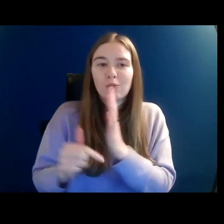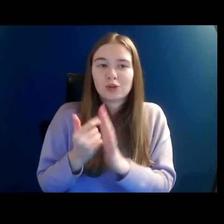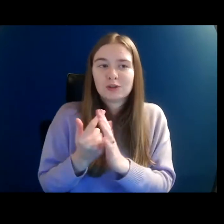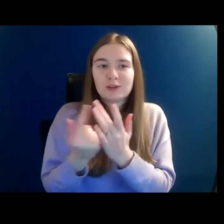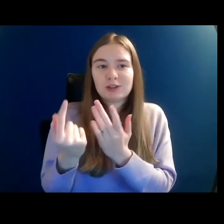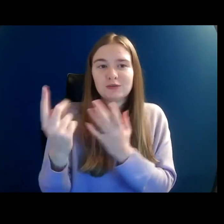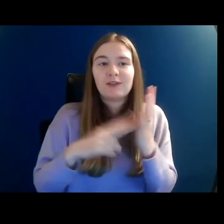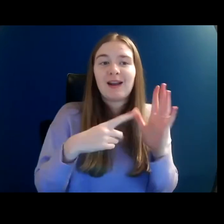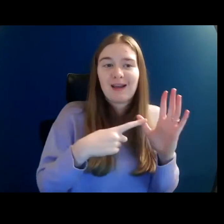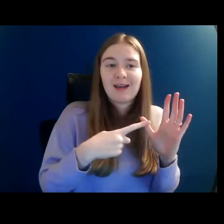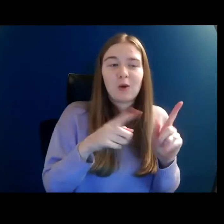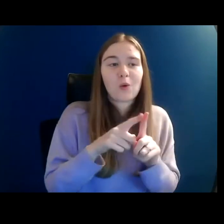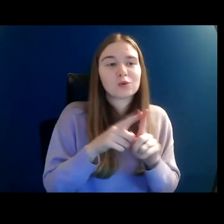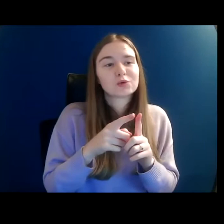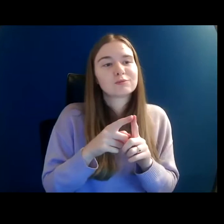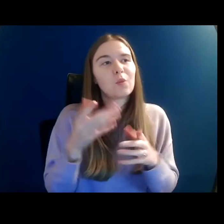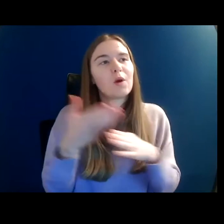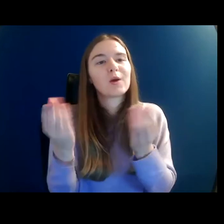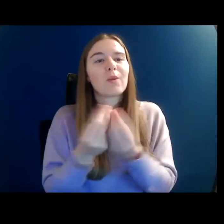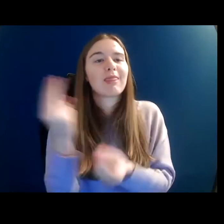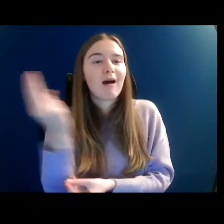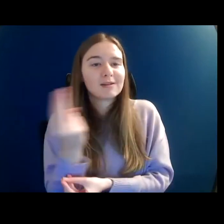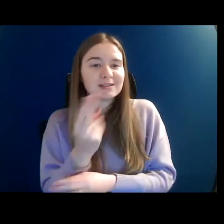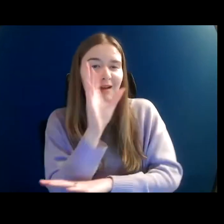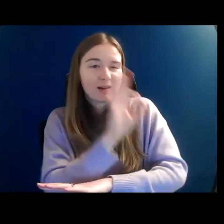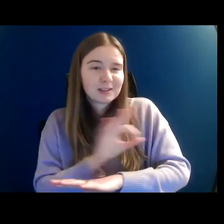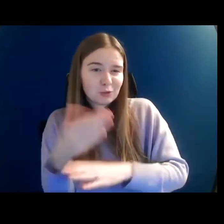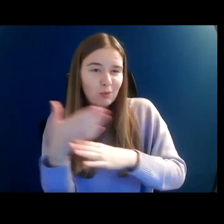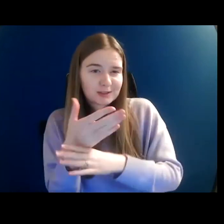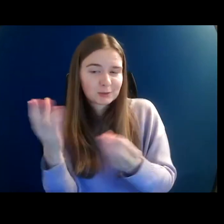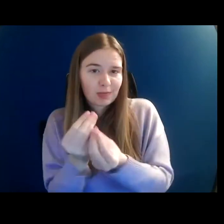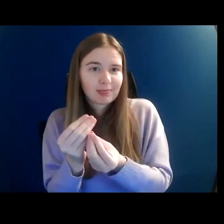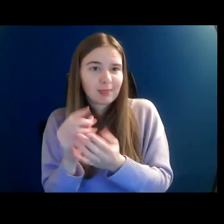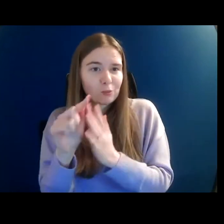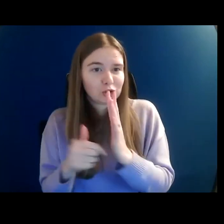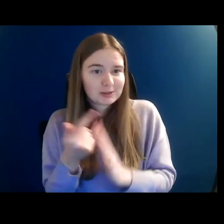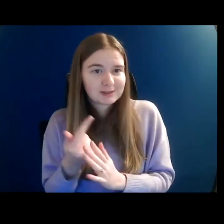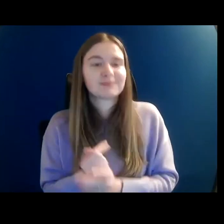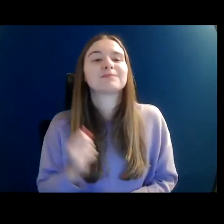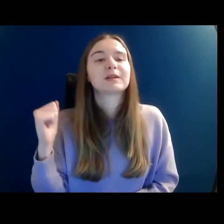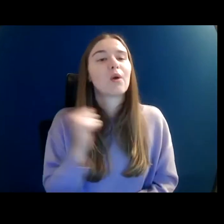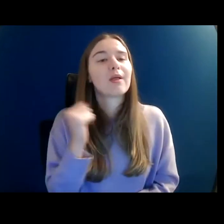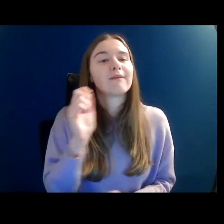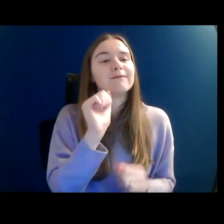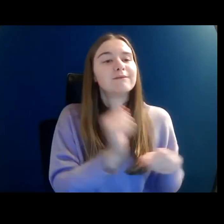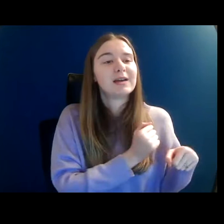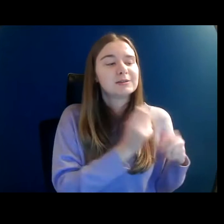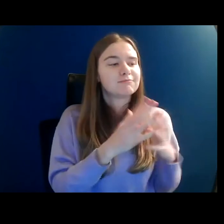and working with the artists and architectural practices on those. Scotland and Venice is a major international initiative and it's designed